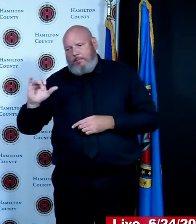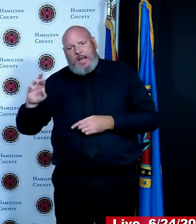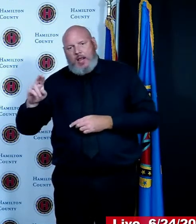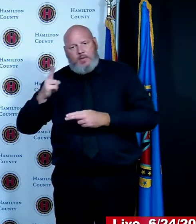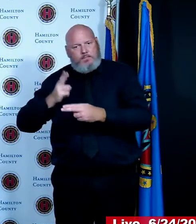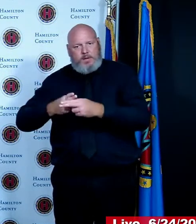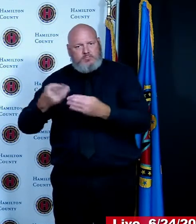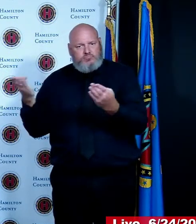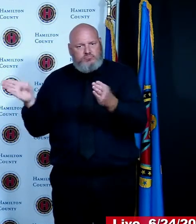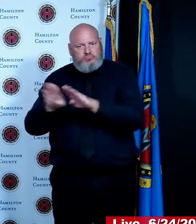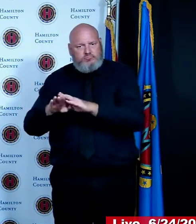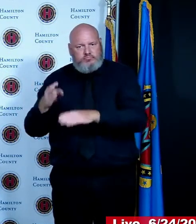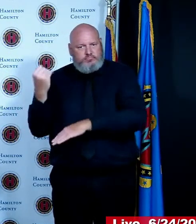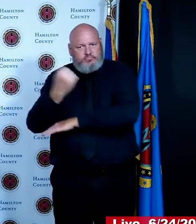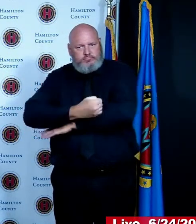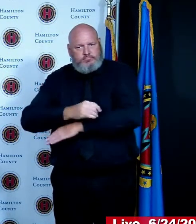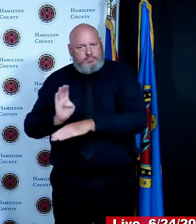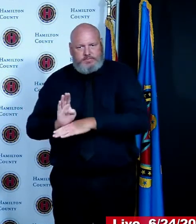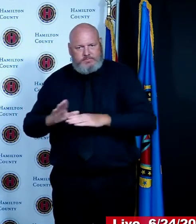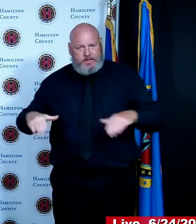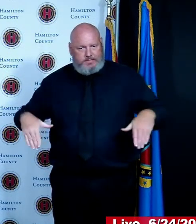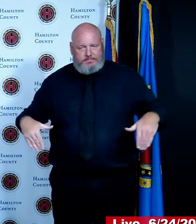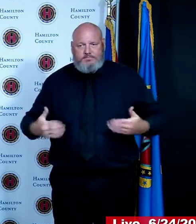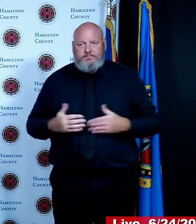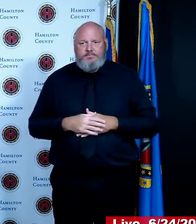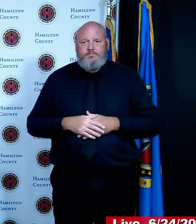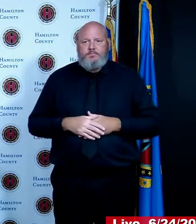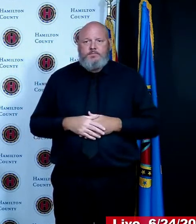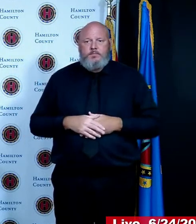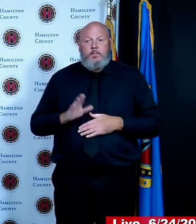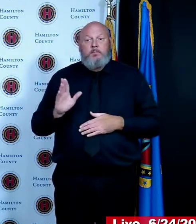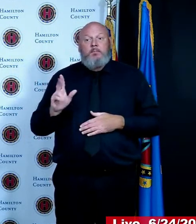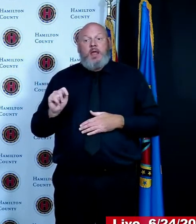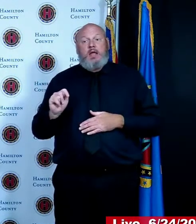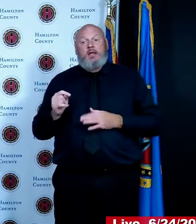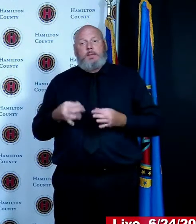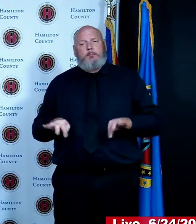sure that the behaviors of folks that live in the county are people are